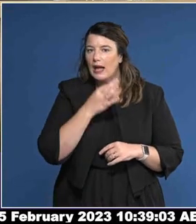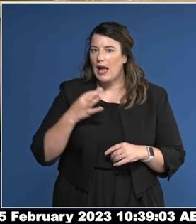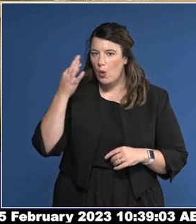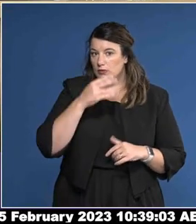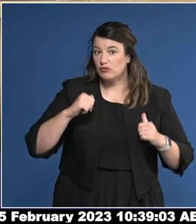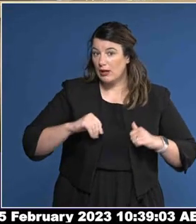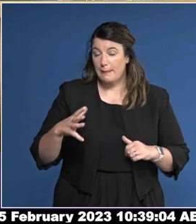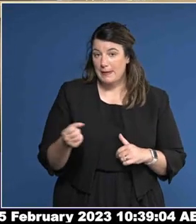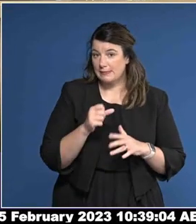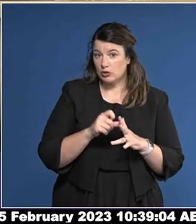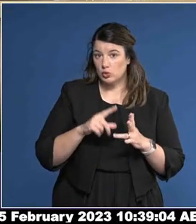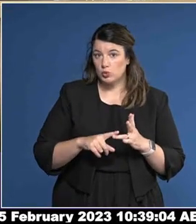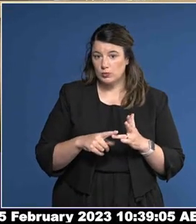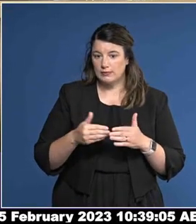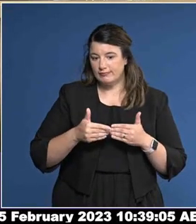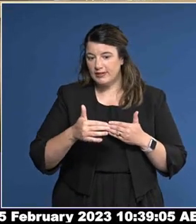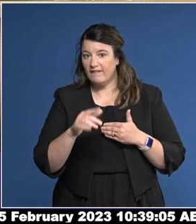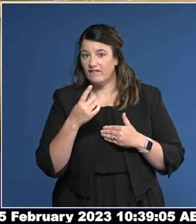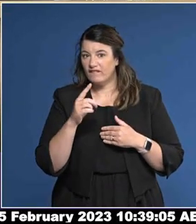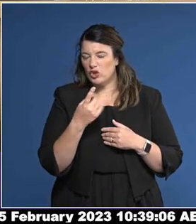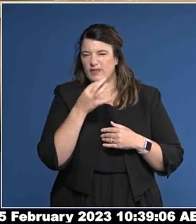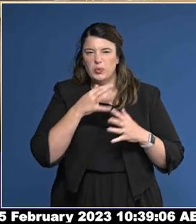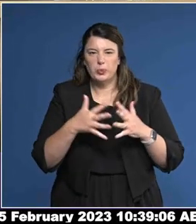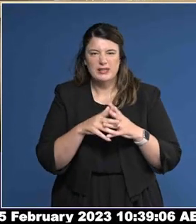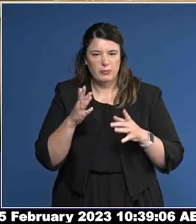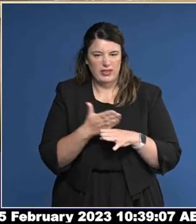next couple of weeks. MS EASTMAN: I think in Sunnyfield's response to the Royal Commission